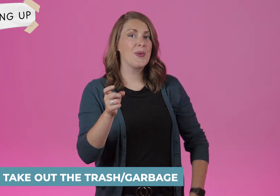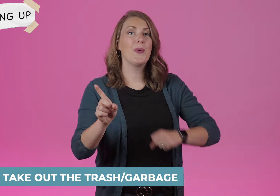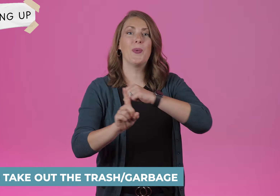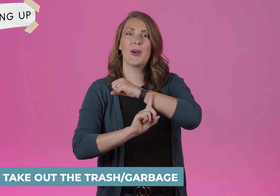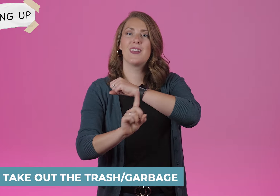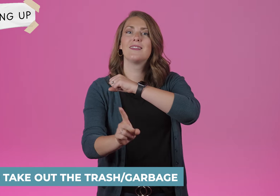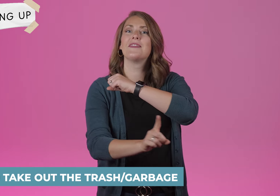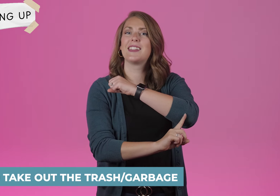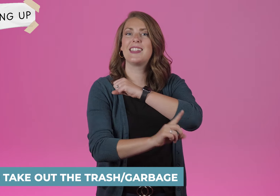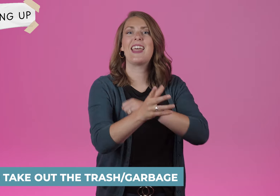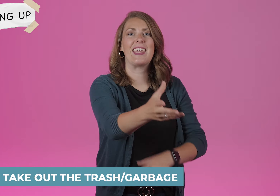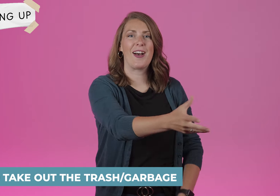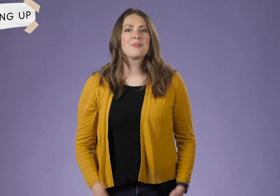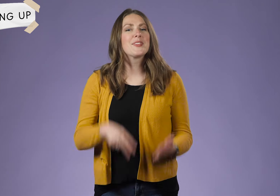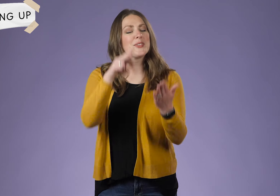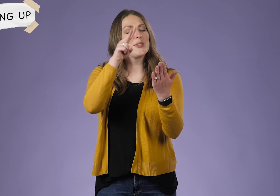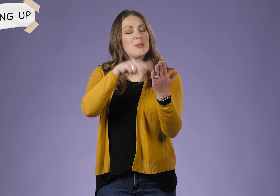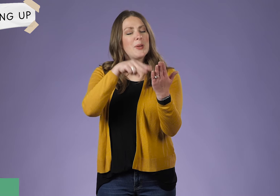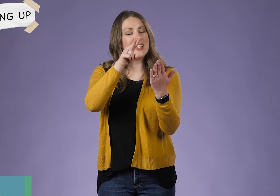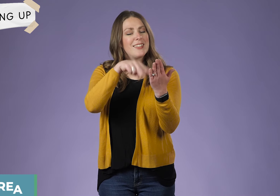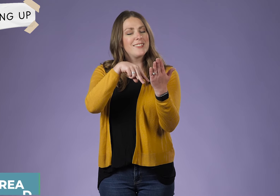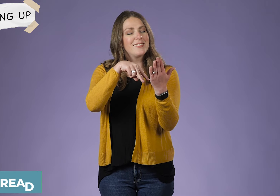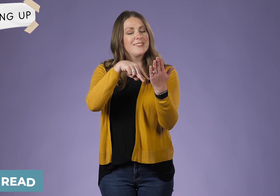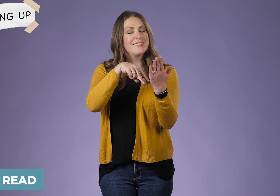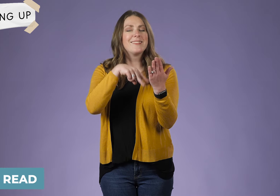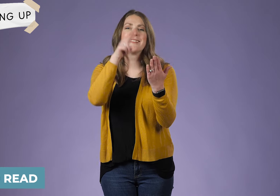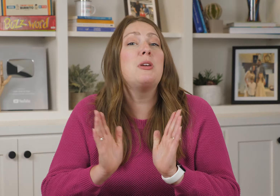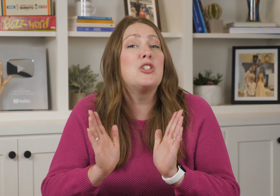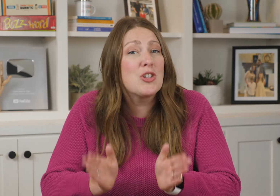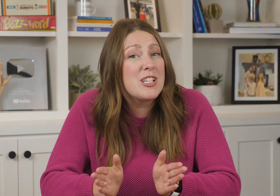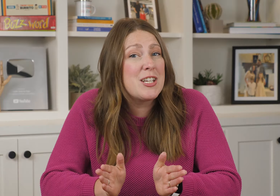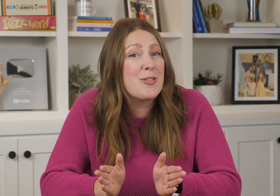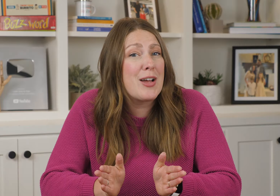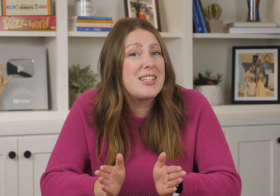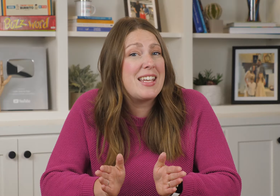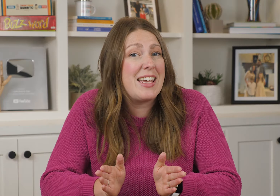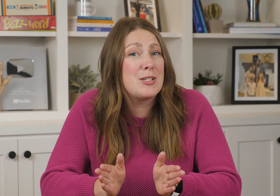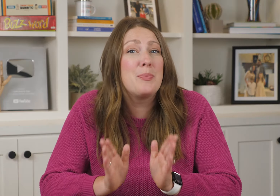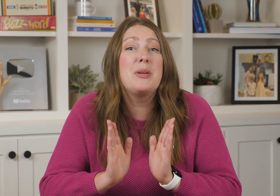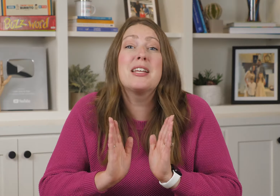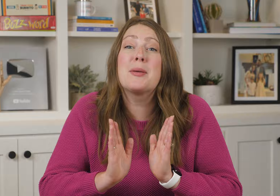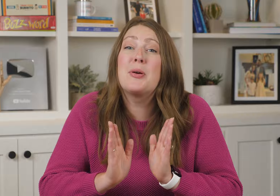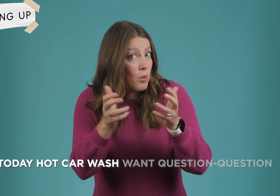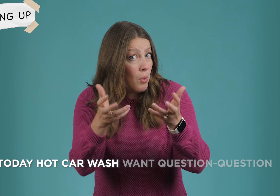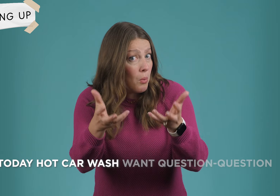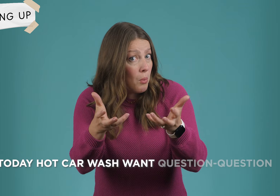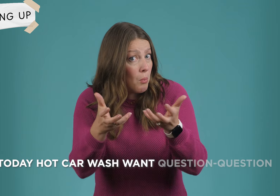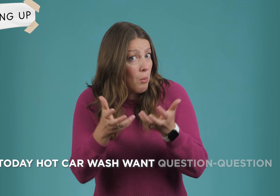In this video, we're covering tours and daily activities. Be sure to stick around to the end, because I put these signs